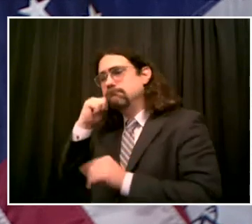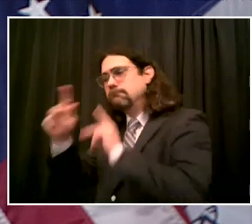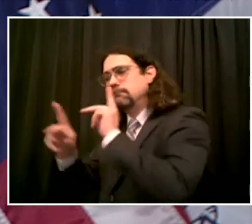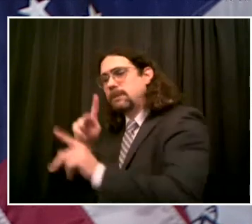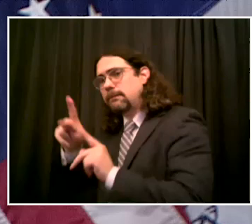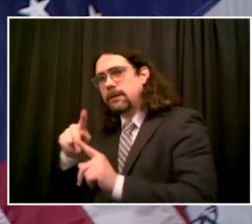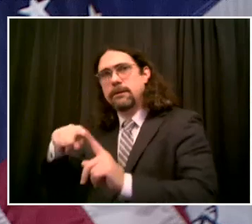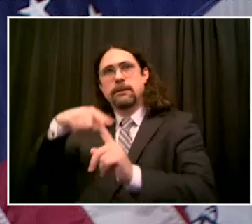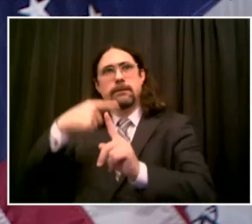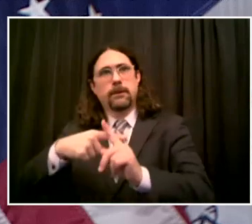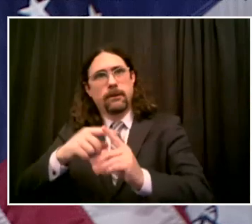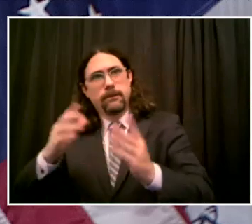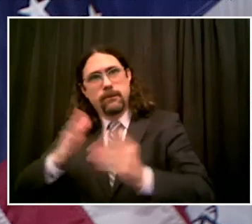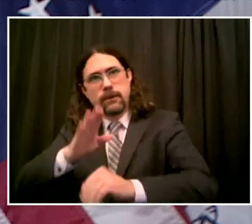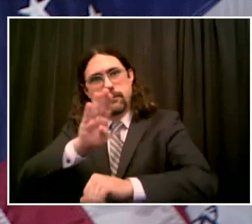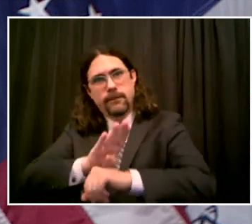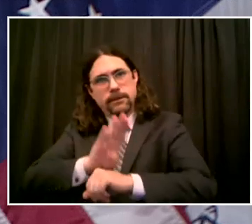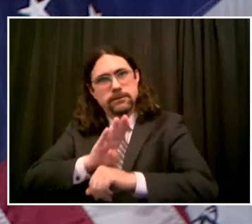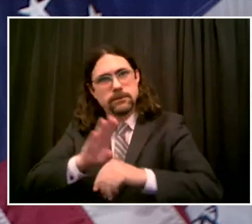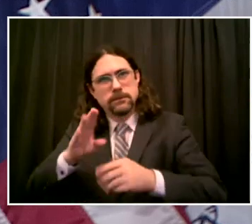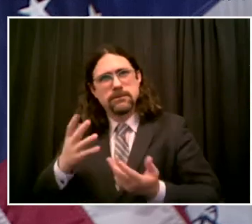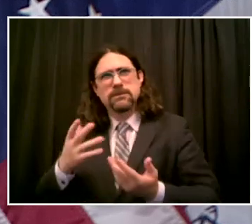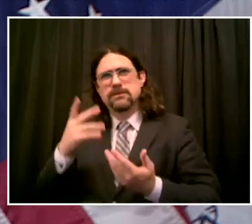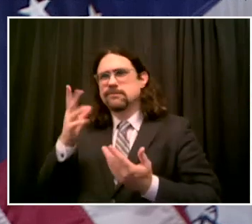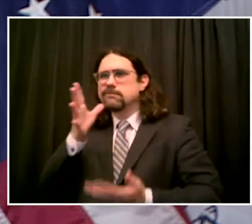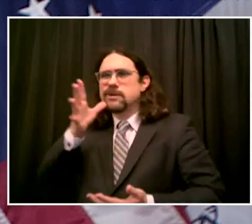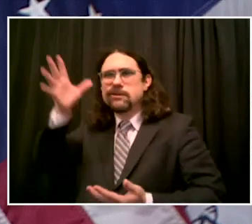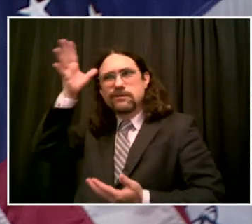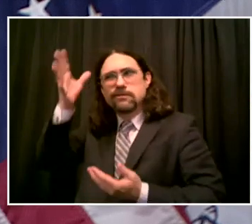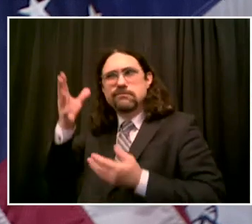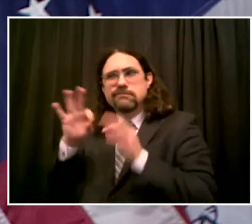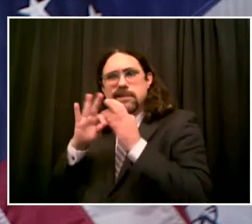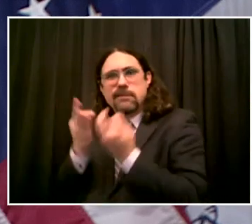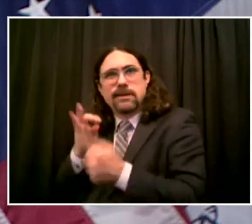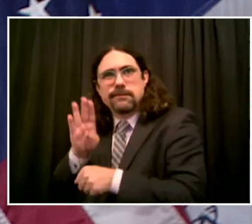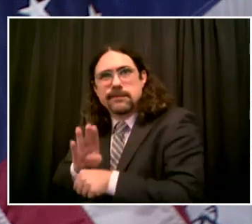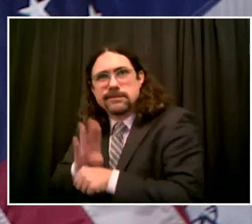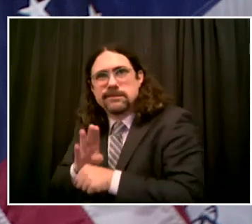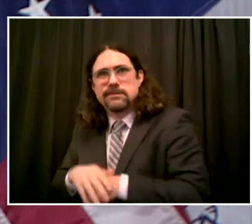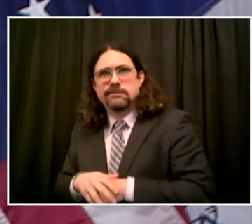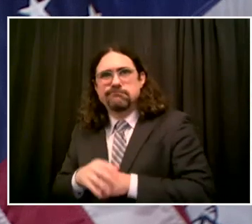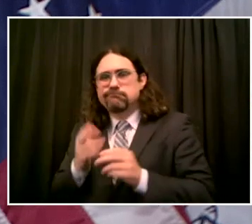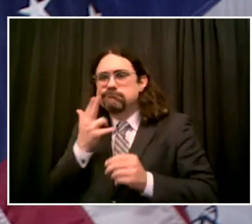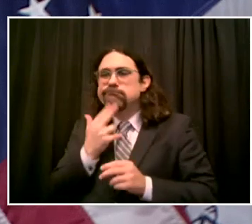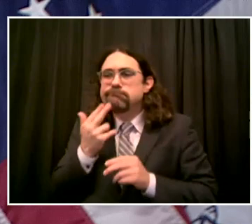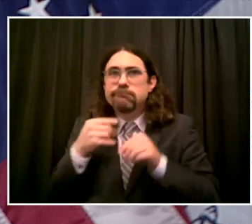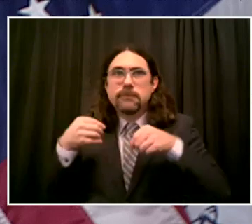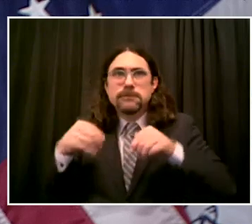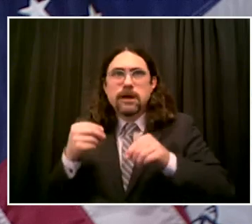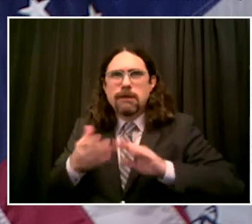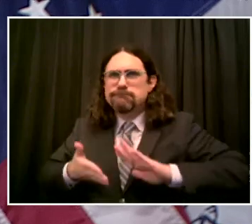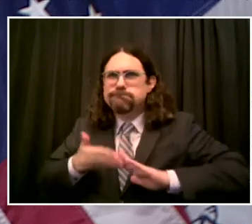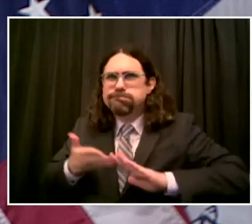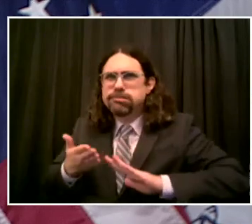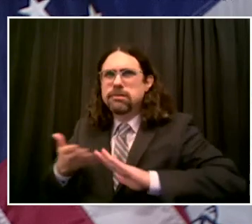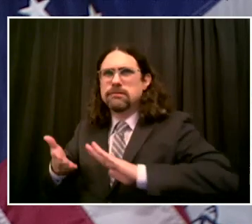THEIR OWN, SMALL BUSINESSES, MOM AND POP STORES,